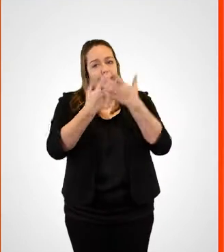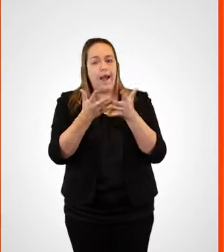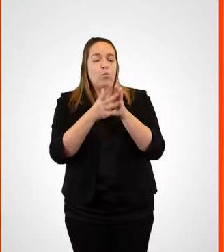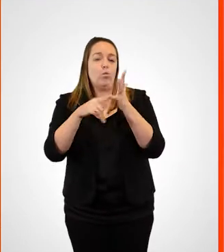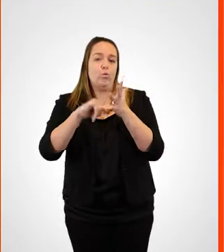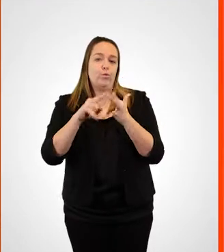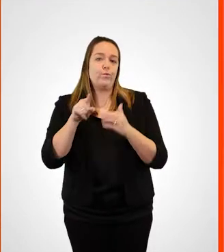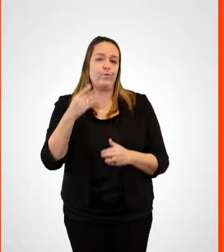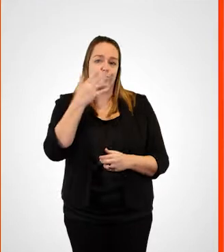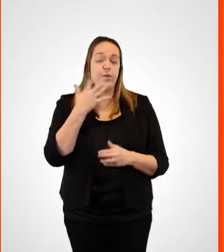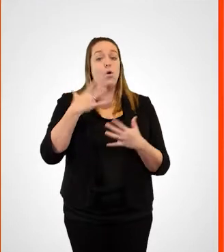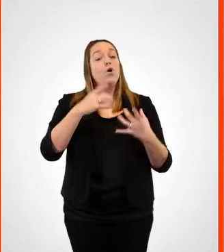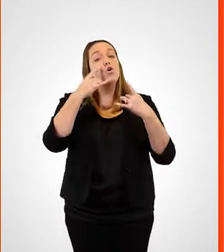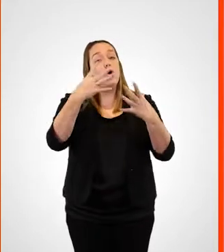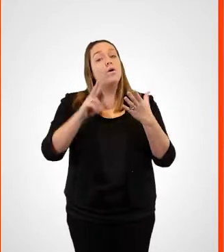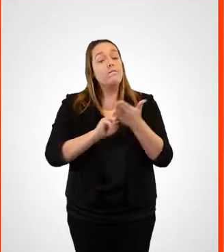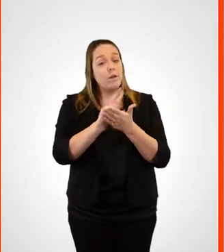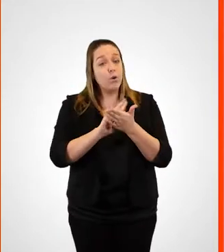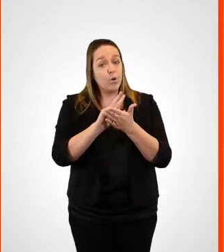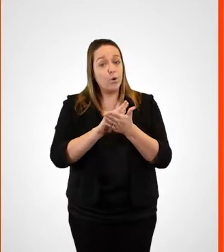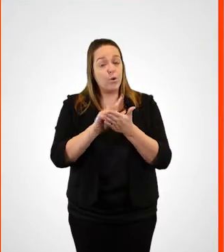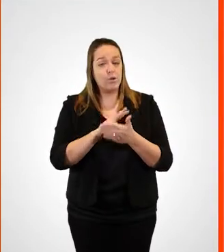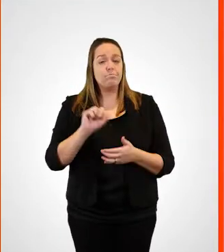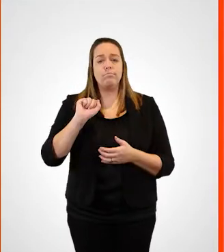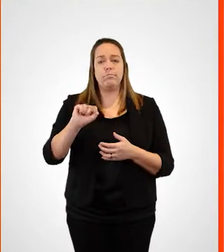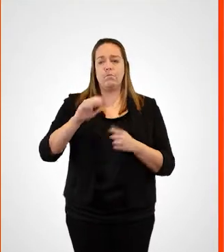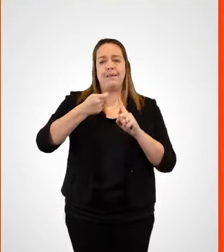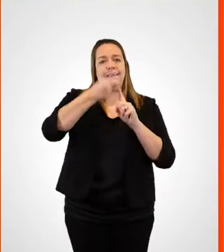We want to show you a video from their series of children's stories